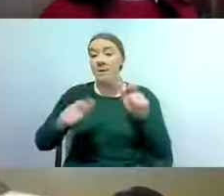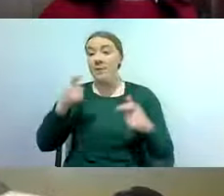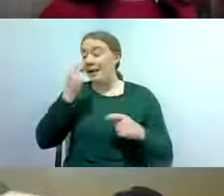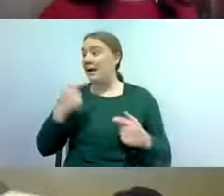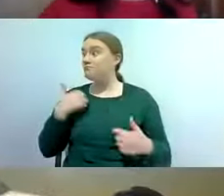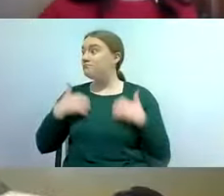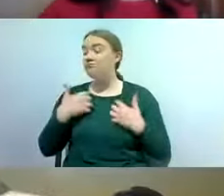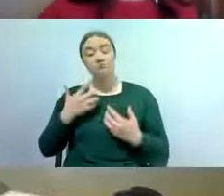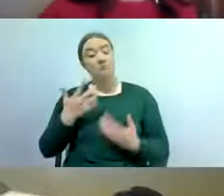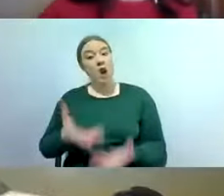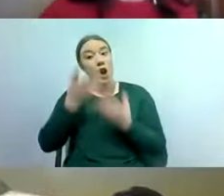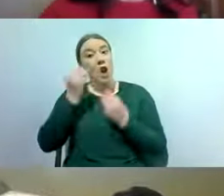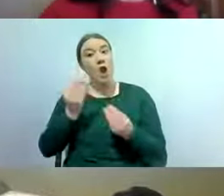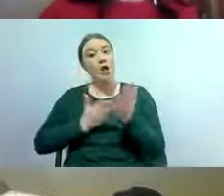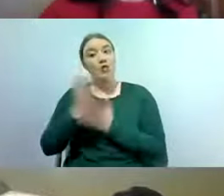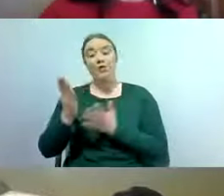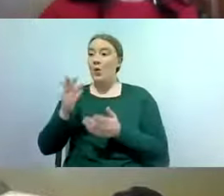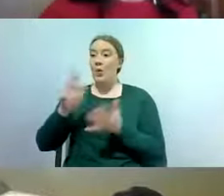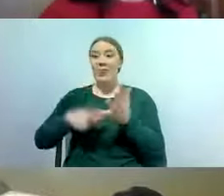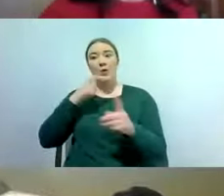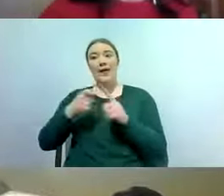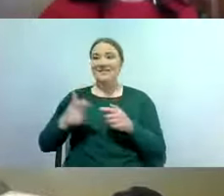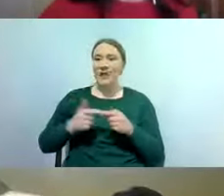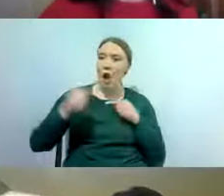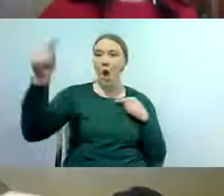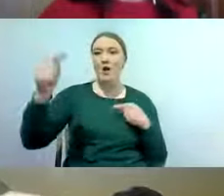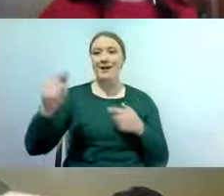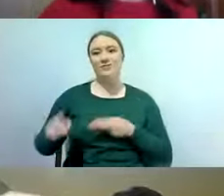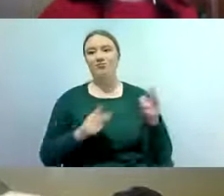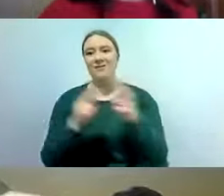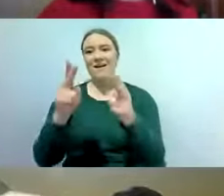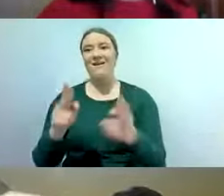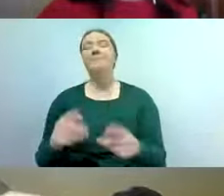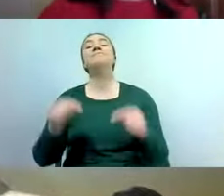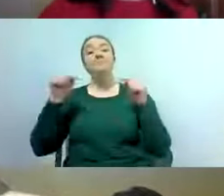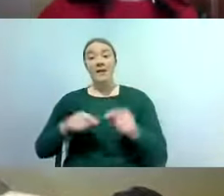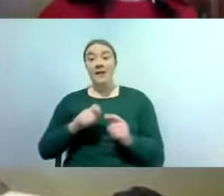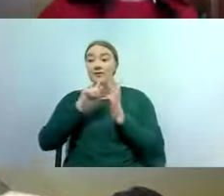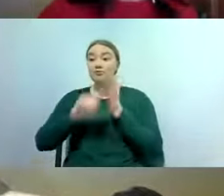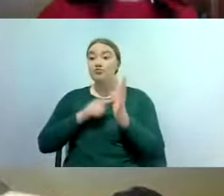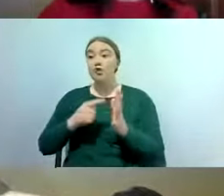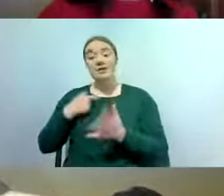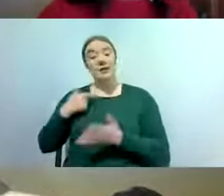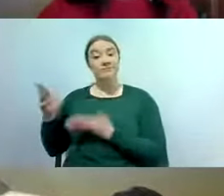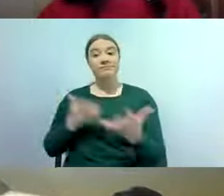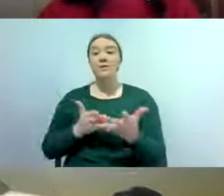from the uk's longest river the project is being delivered in partnership by the canal & river